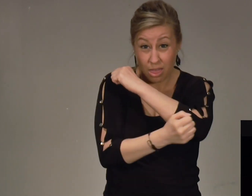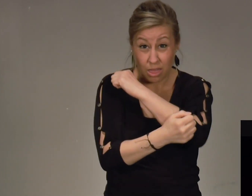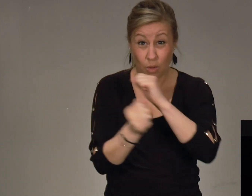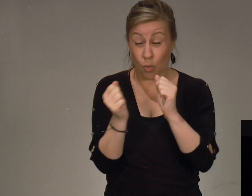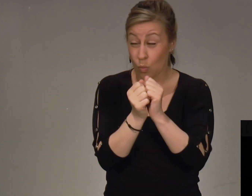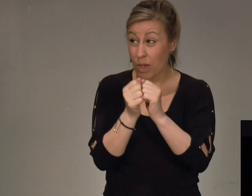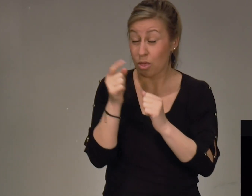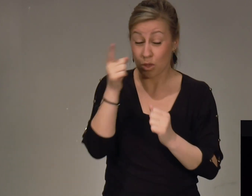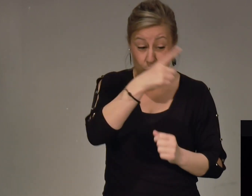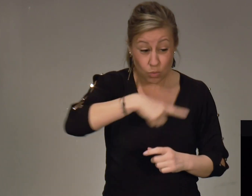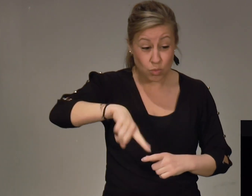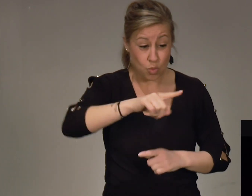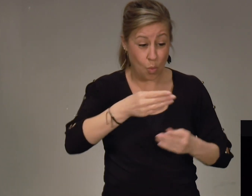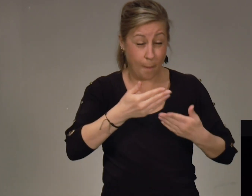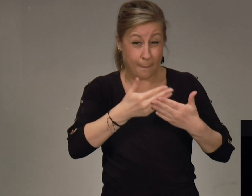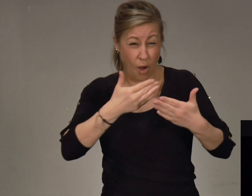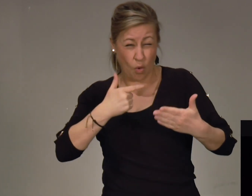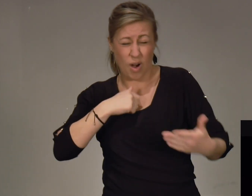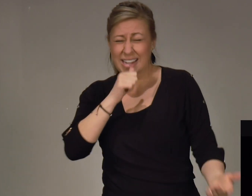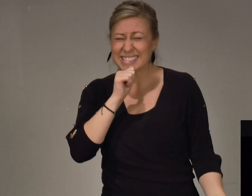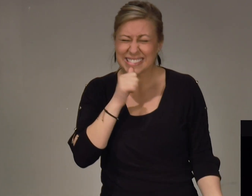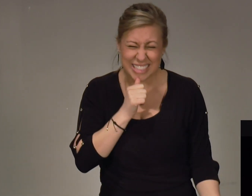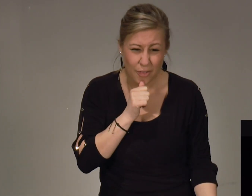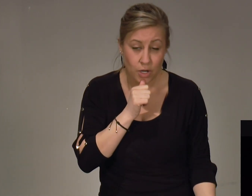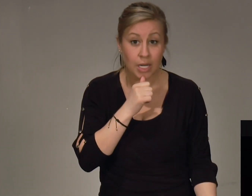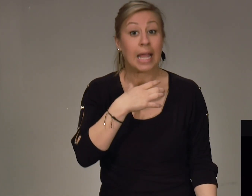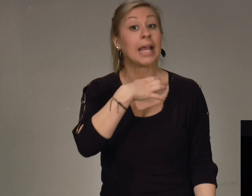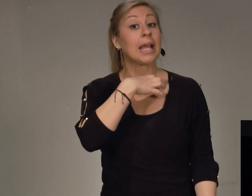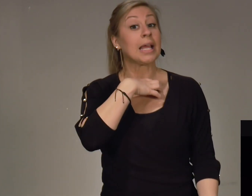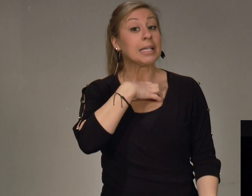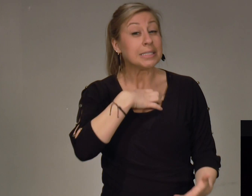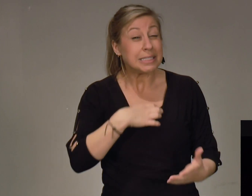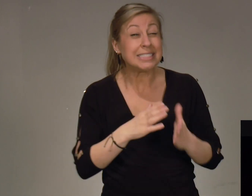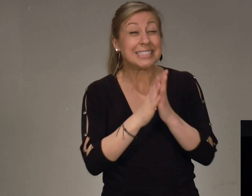suffer." EAGERLY DESIRED. Have you ever had one of those moments